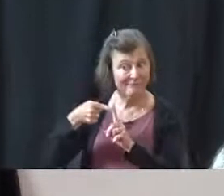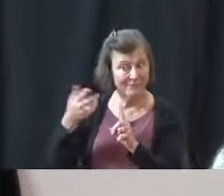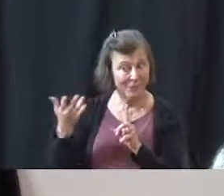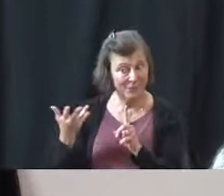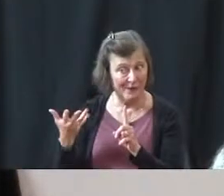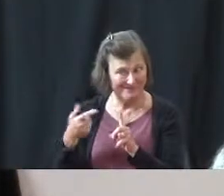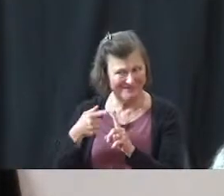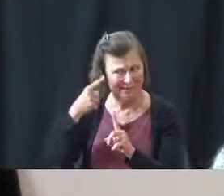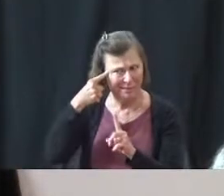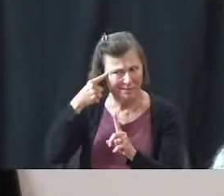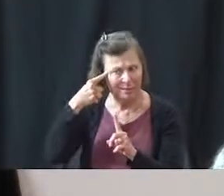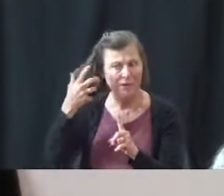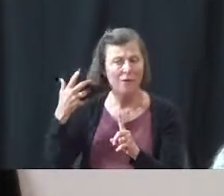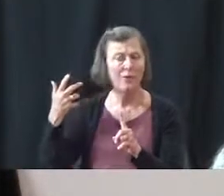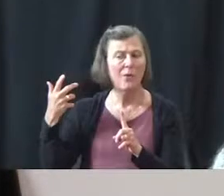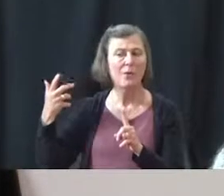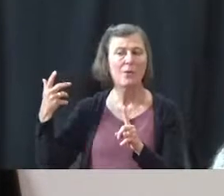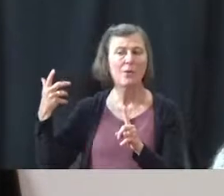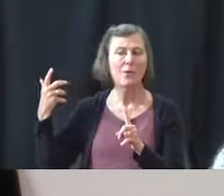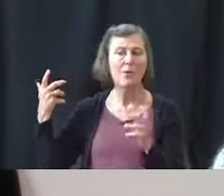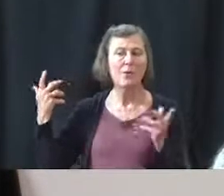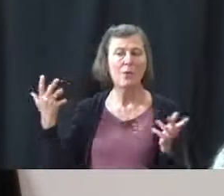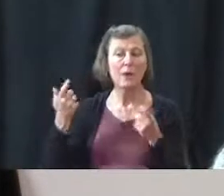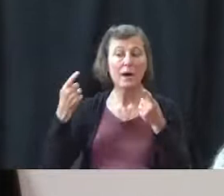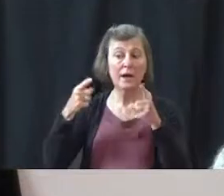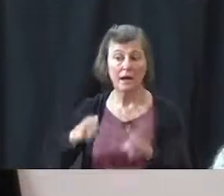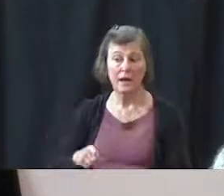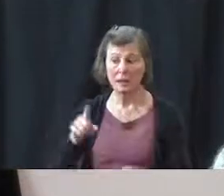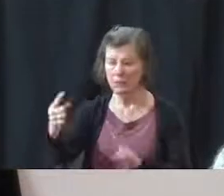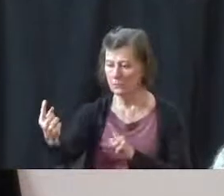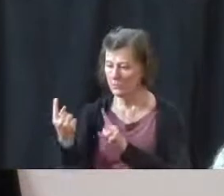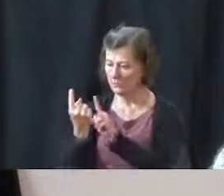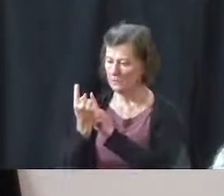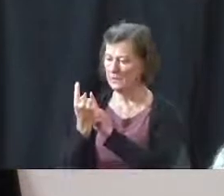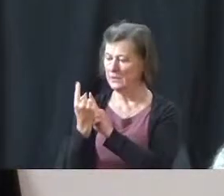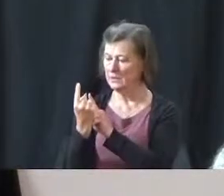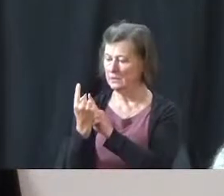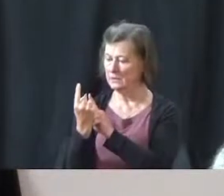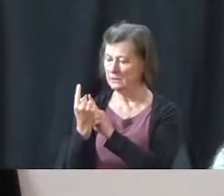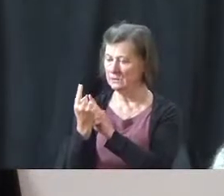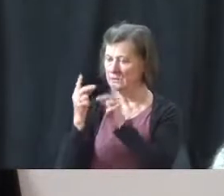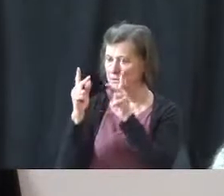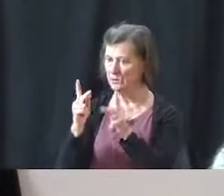Think about what happens when you encounter someone either living today or from the past